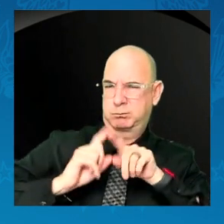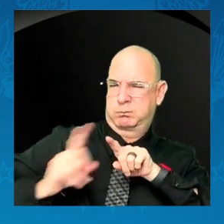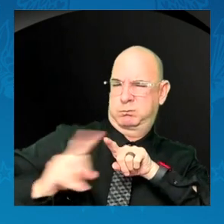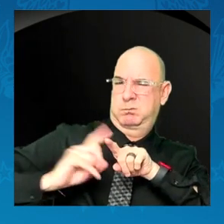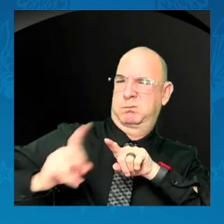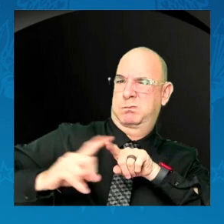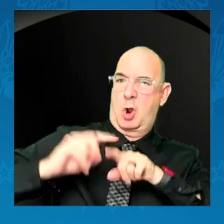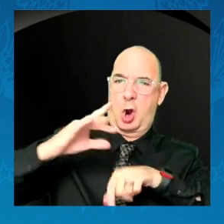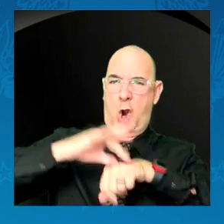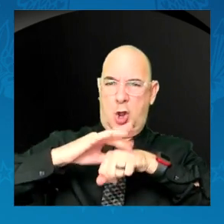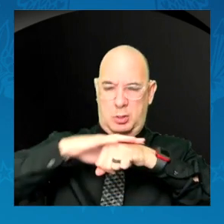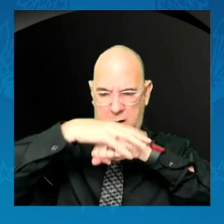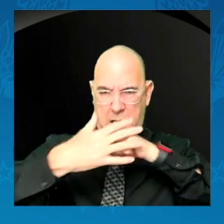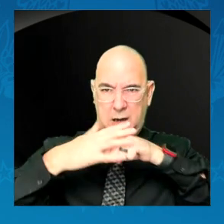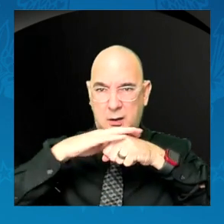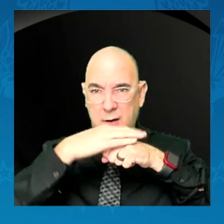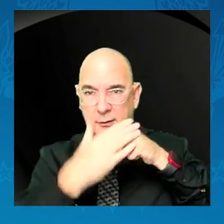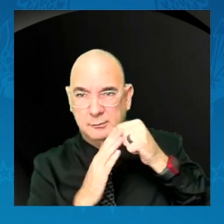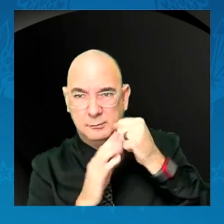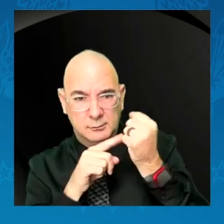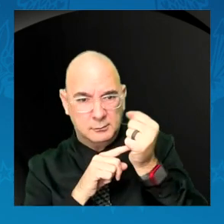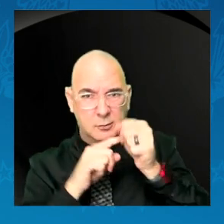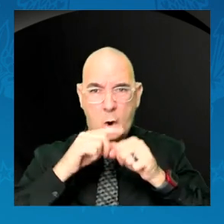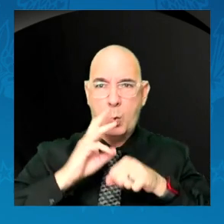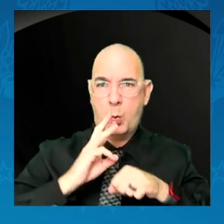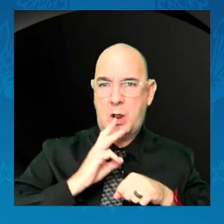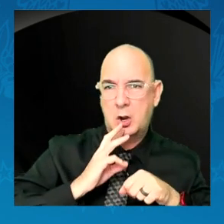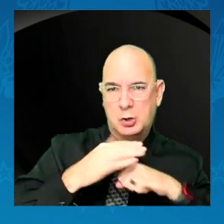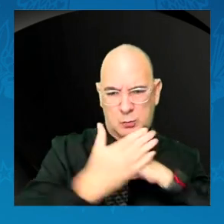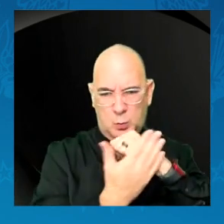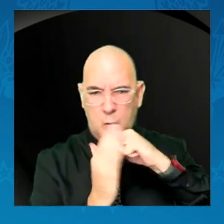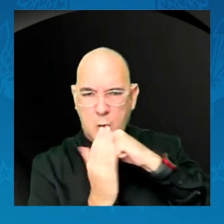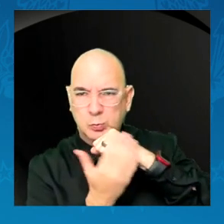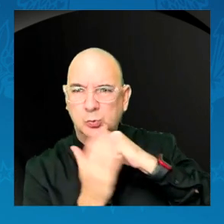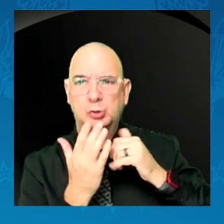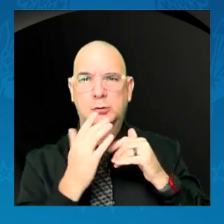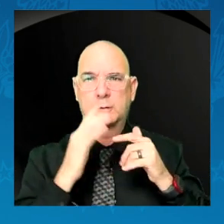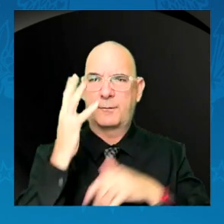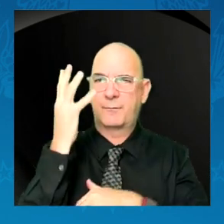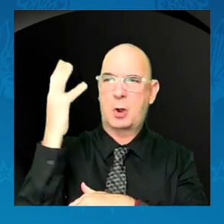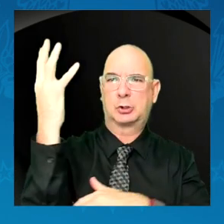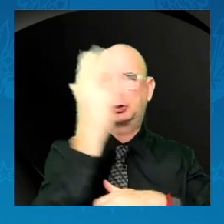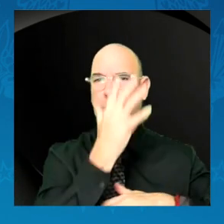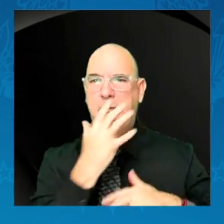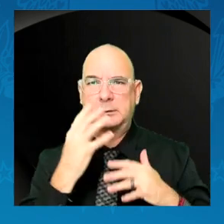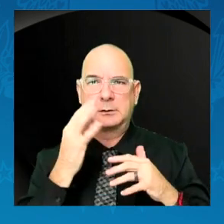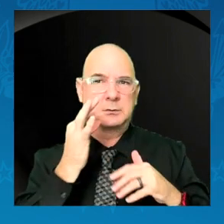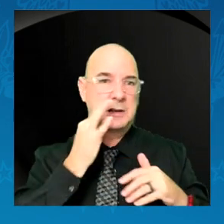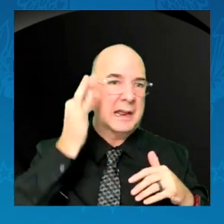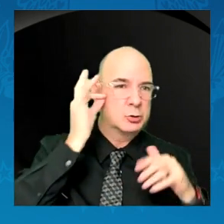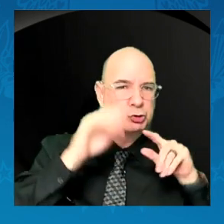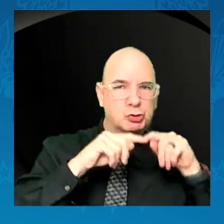These images inform tribal, state, local and federal decision making for sustainable resource management